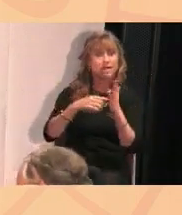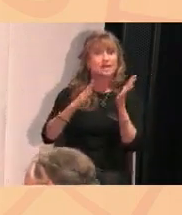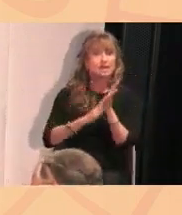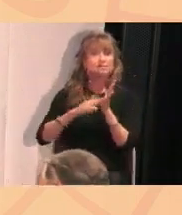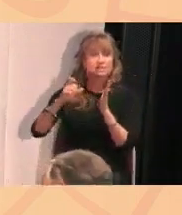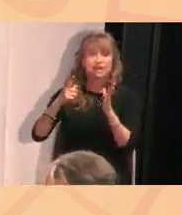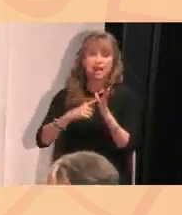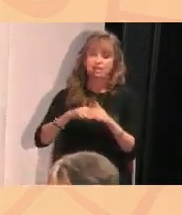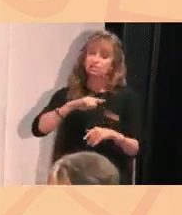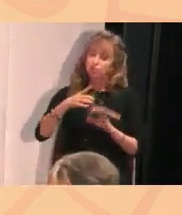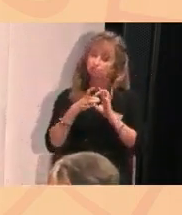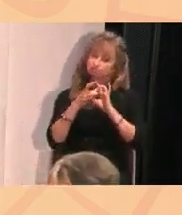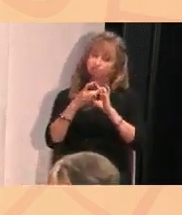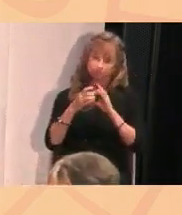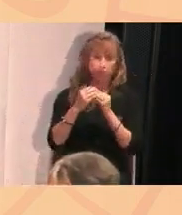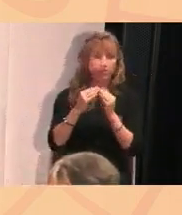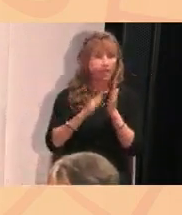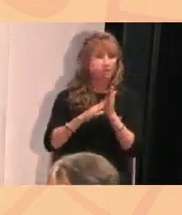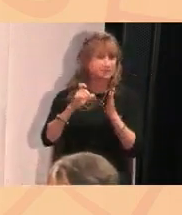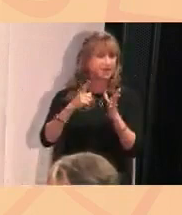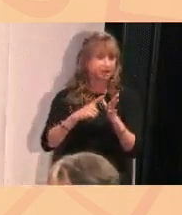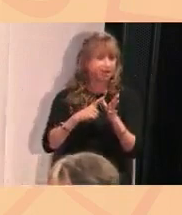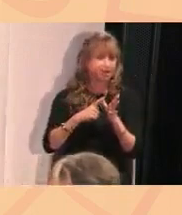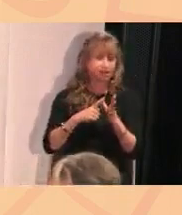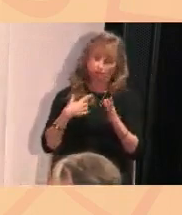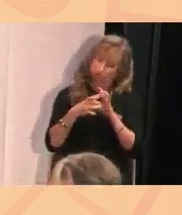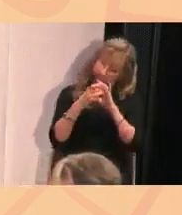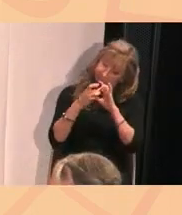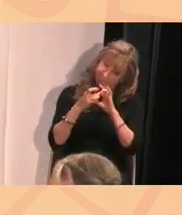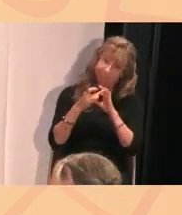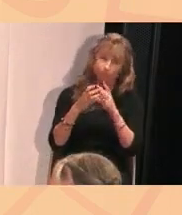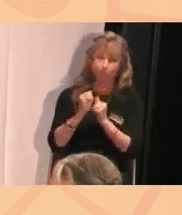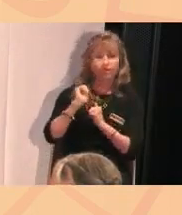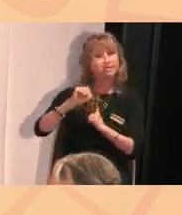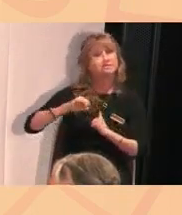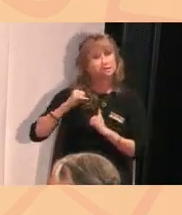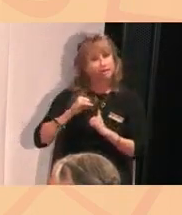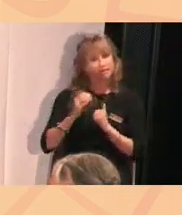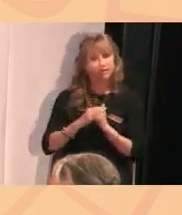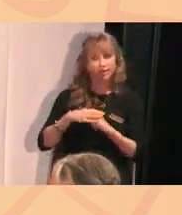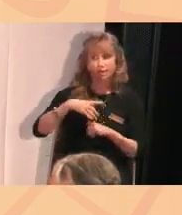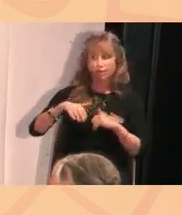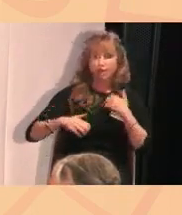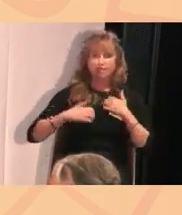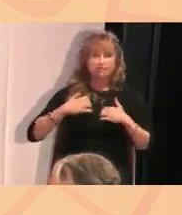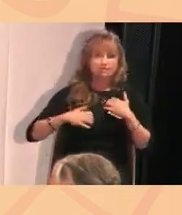and a strong political statement for really our first exhibition at the MCA.